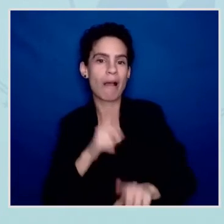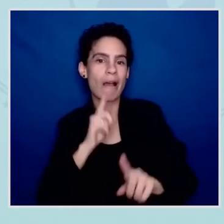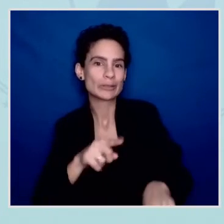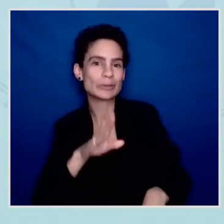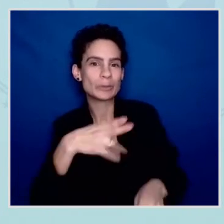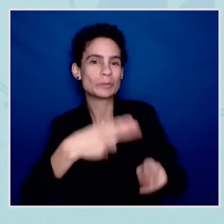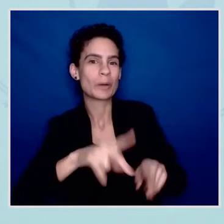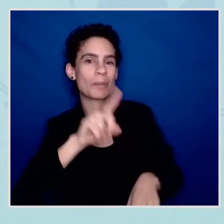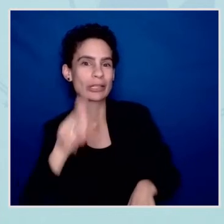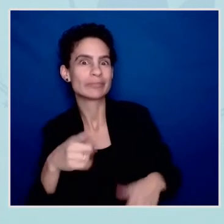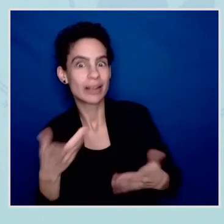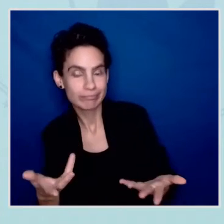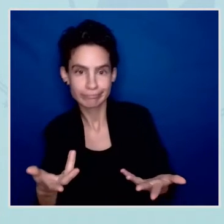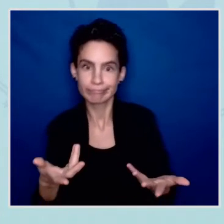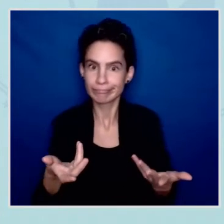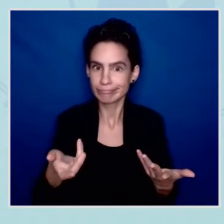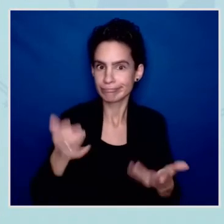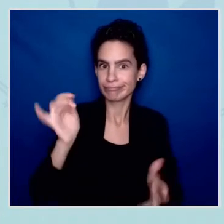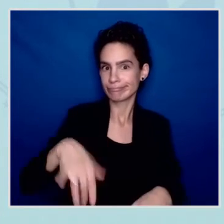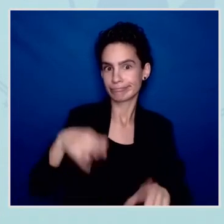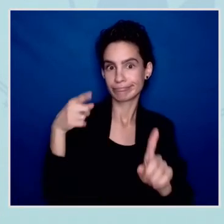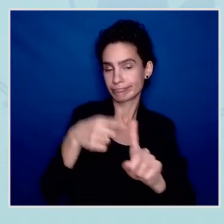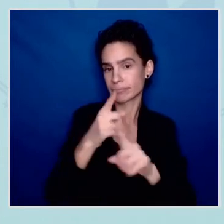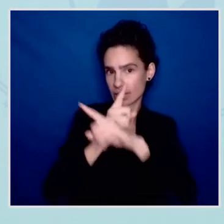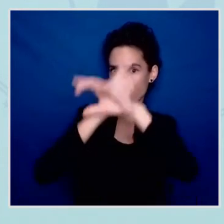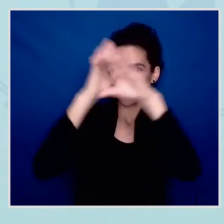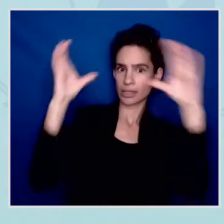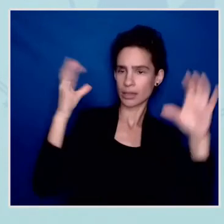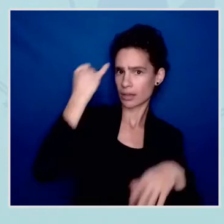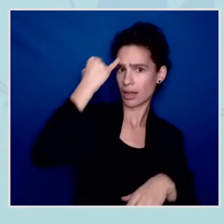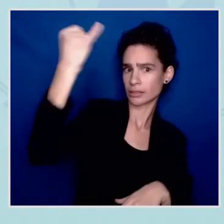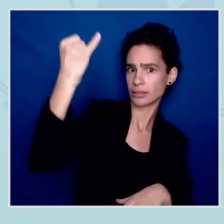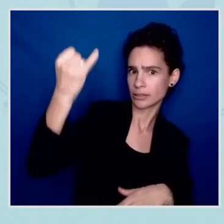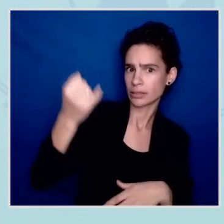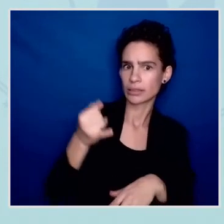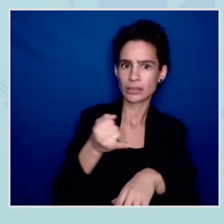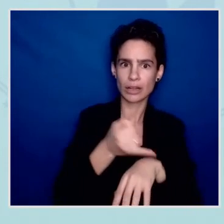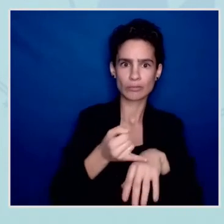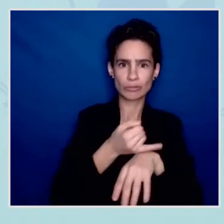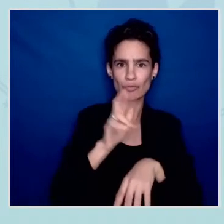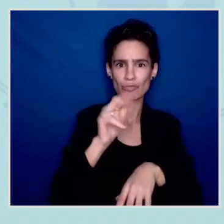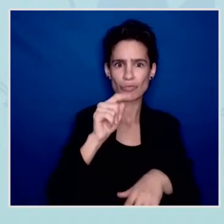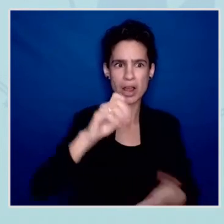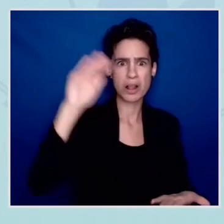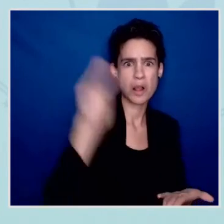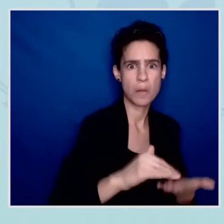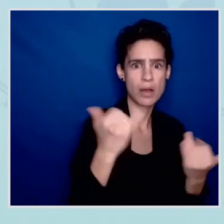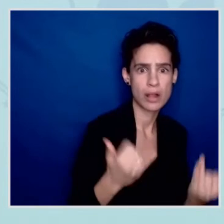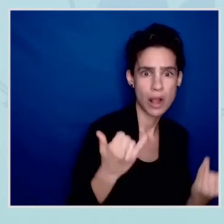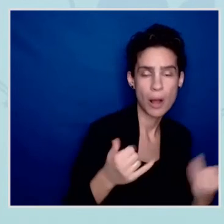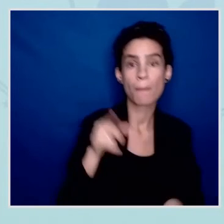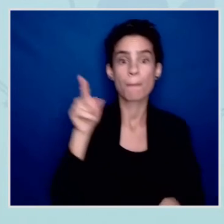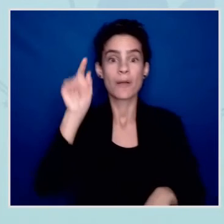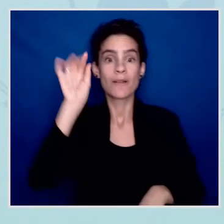GENERATE GOOD PAYING JOBS THAT